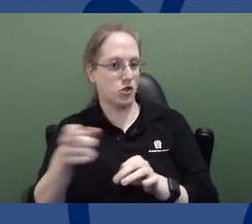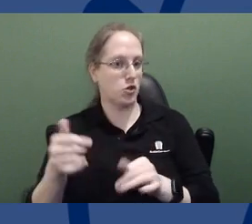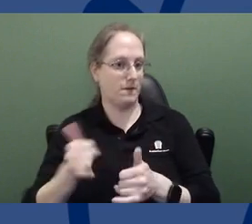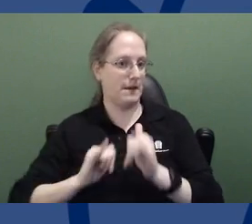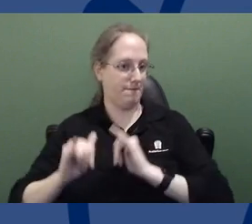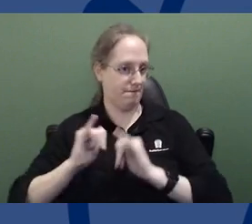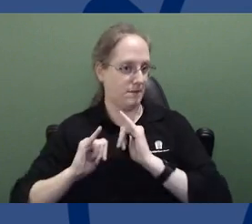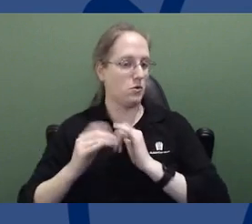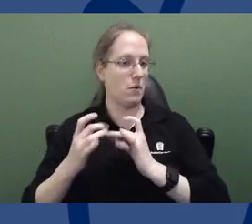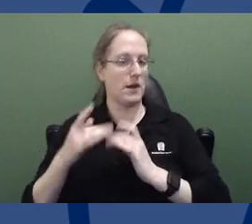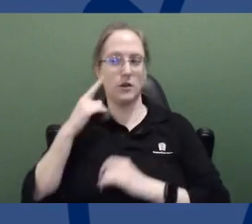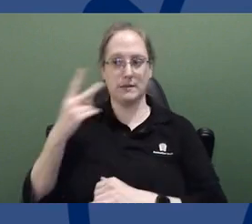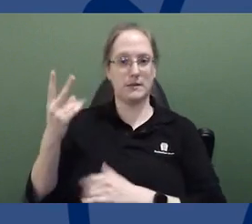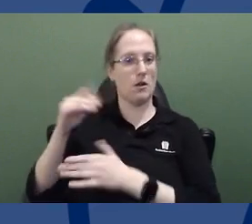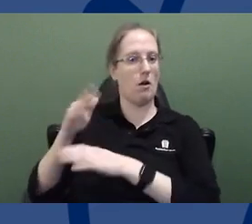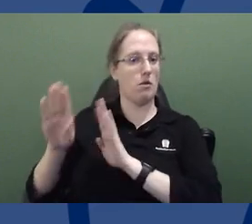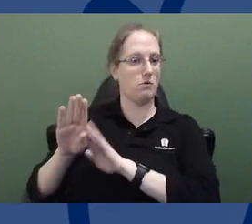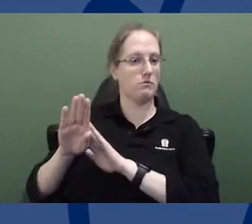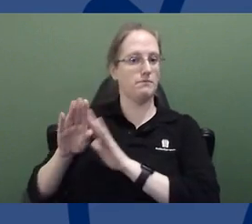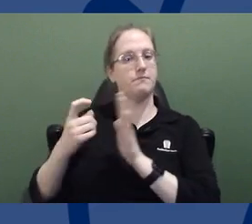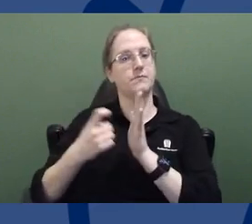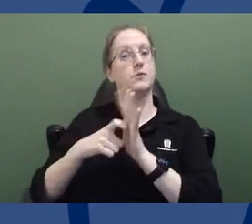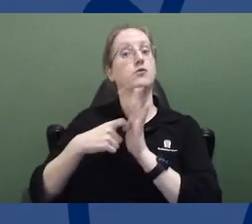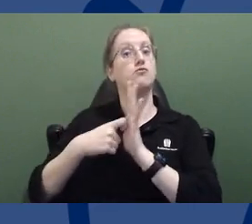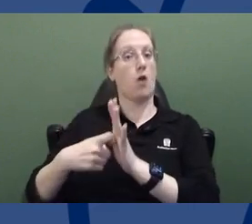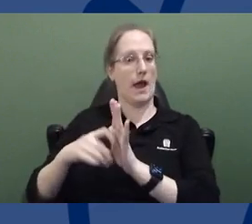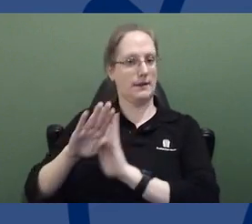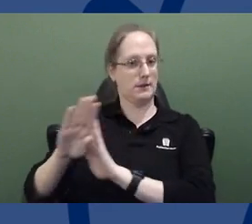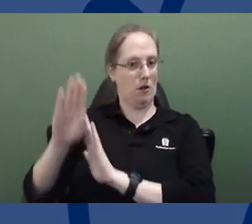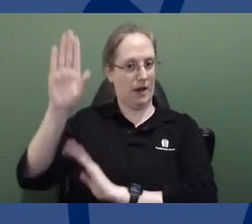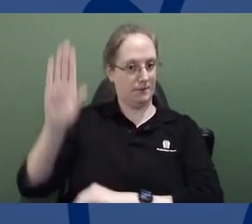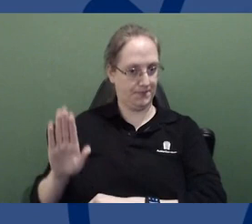right‑hand side of your screen. Thank you. We've received quite a lot of questions already.